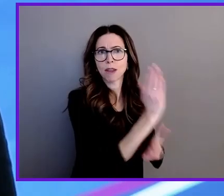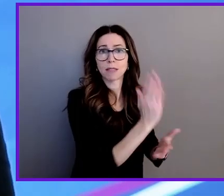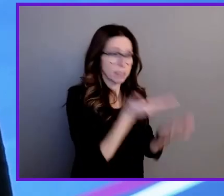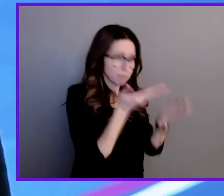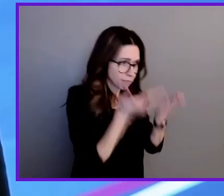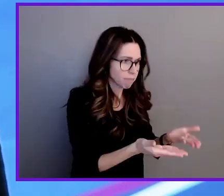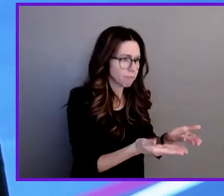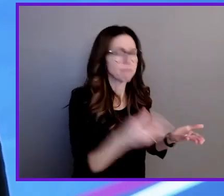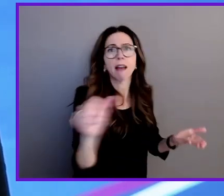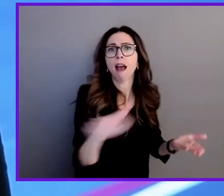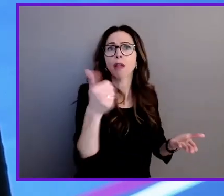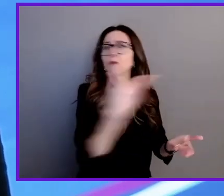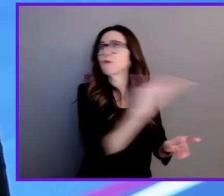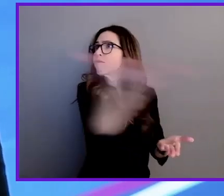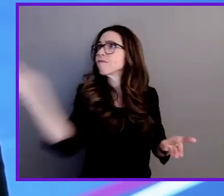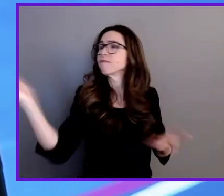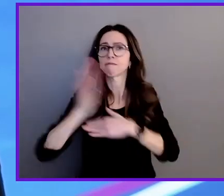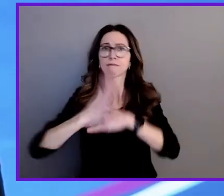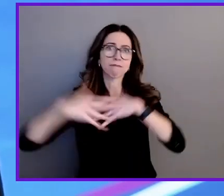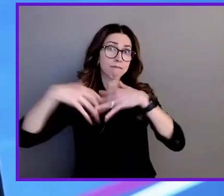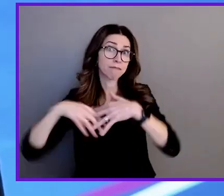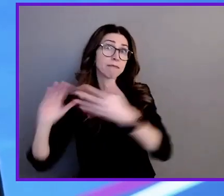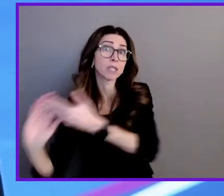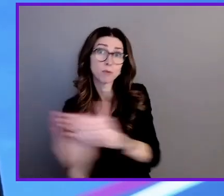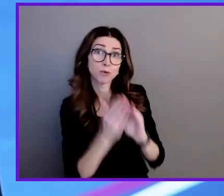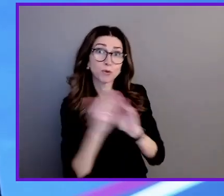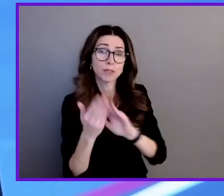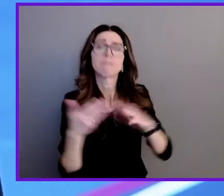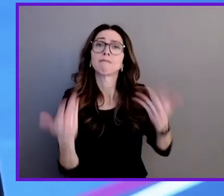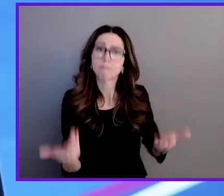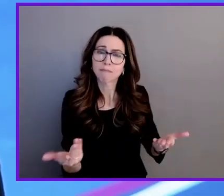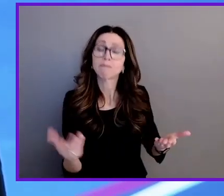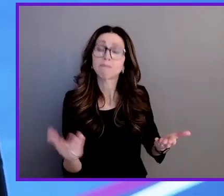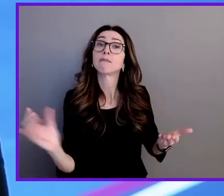of the Algonquin Community in developing our full land acknowledgment in 2020,